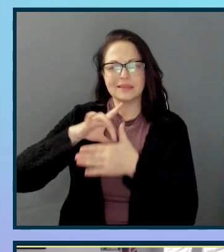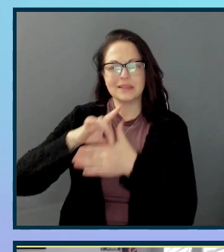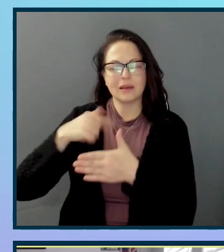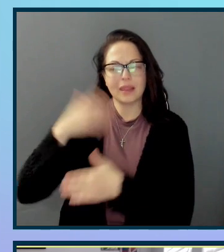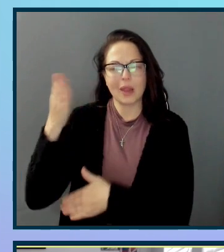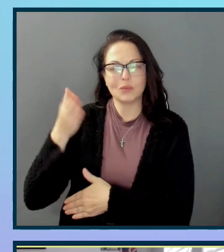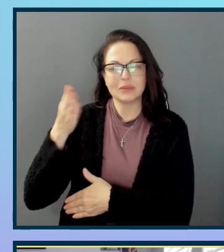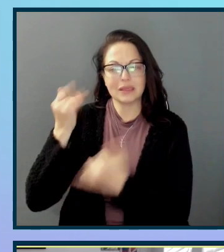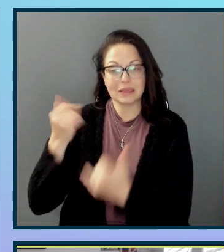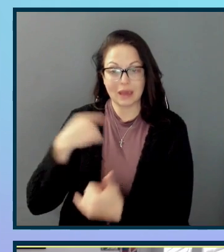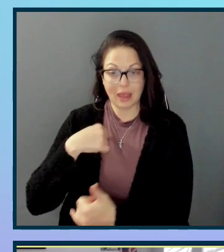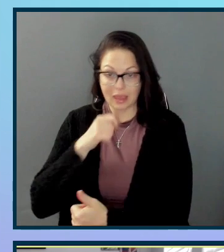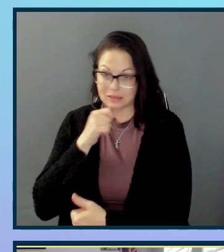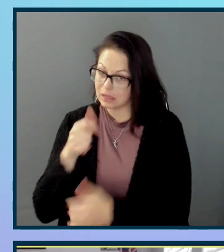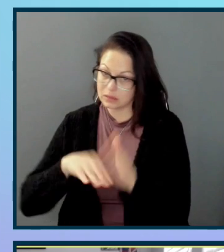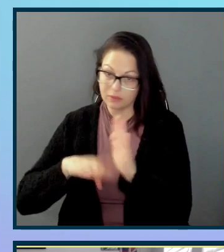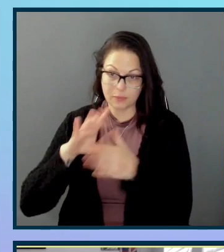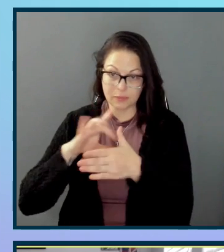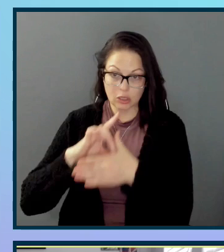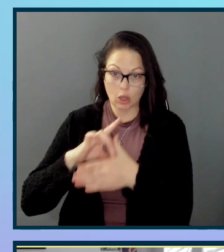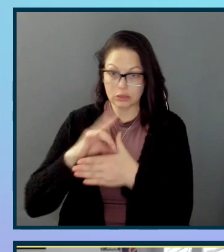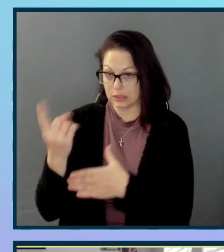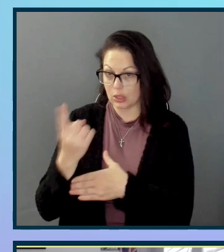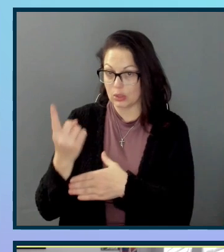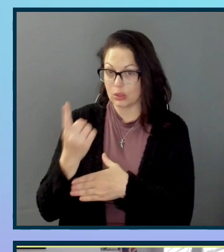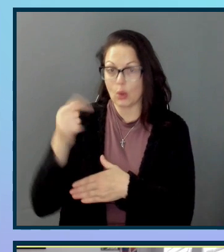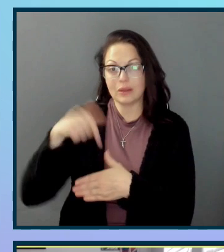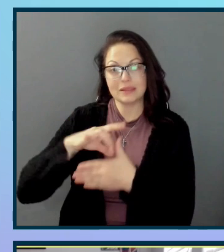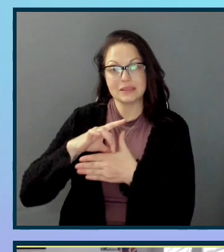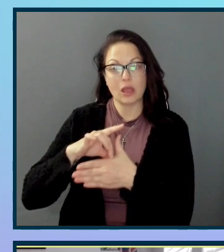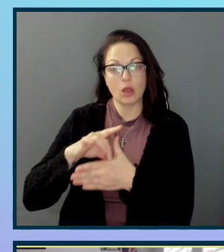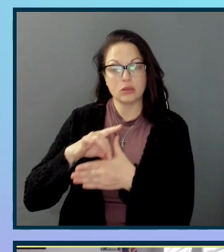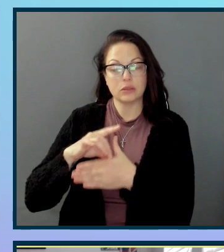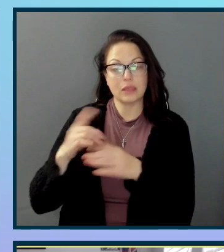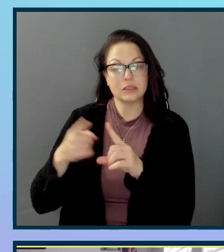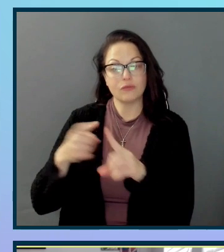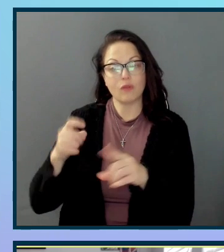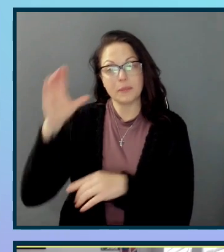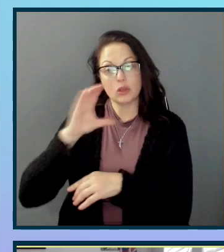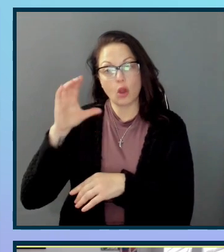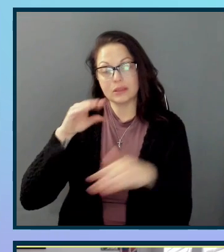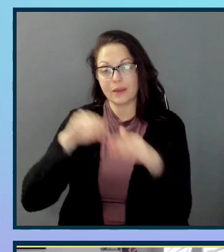I did not develop this content alone. This is content that really comes out of the Cognitive Accessibility Task Force,